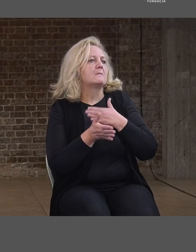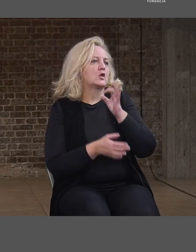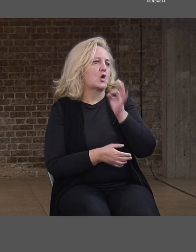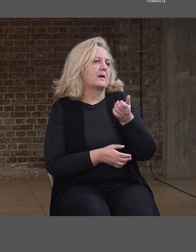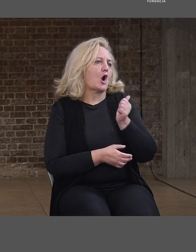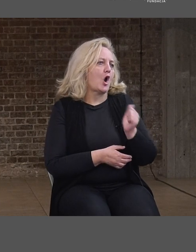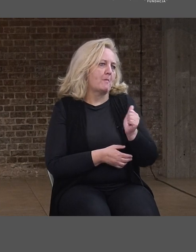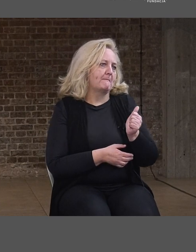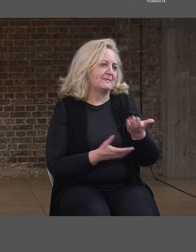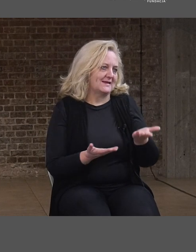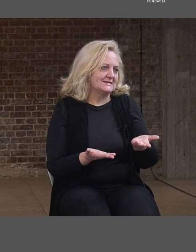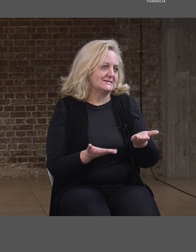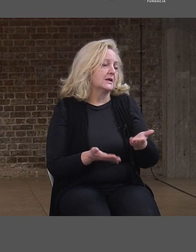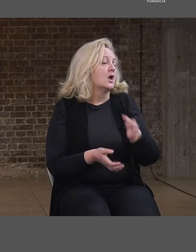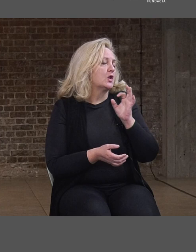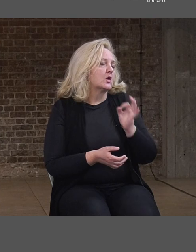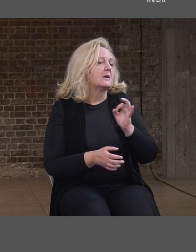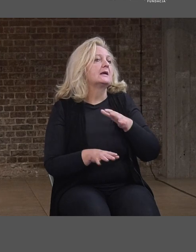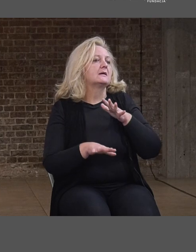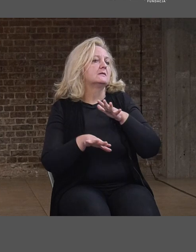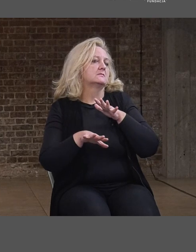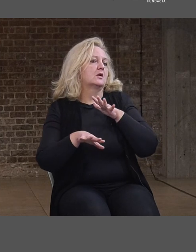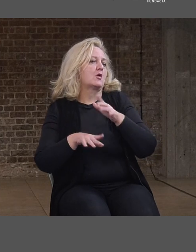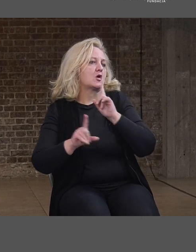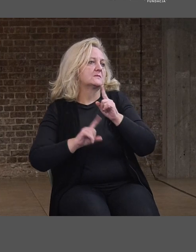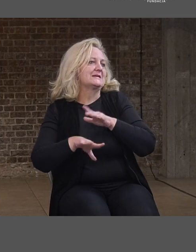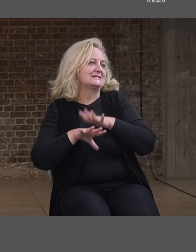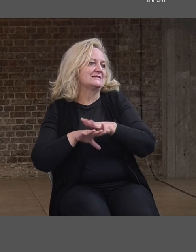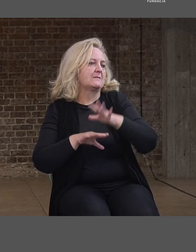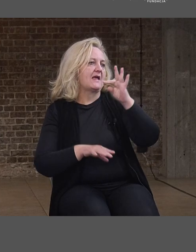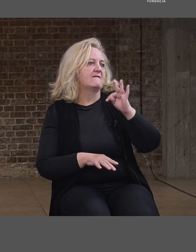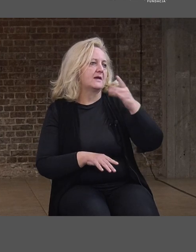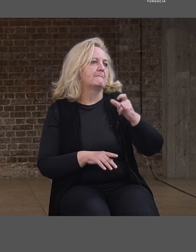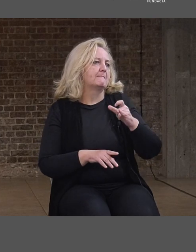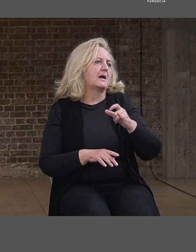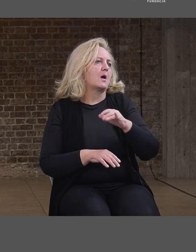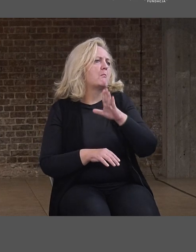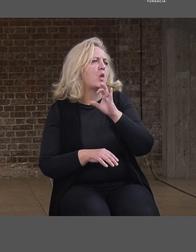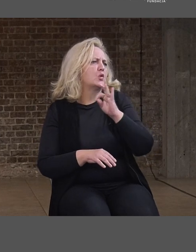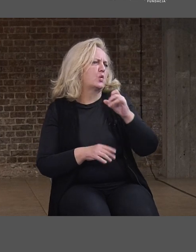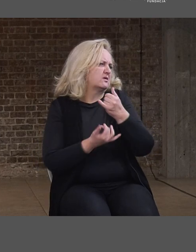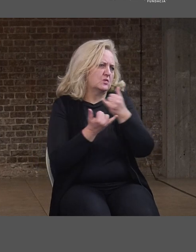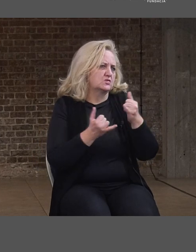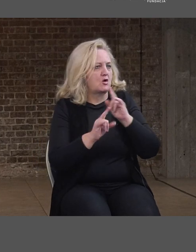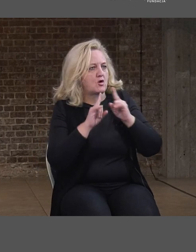even though I talk via FM. Over bluetooth! Sorry. I am talking over bluetooth